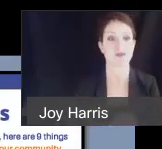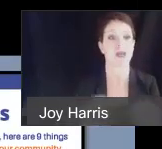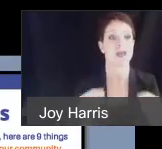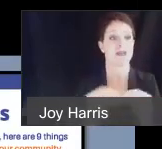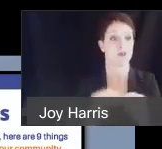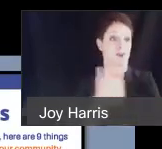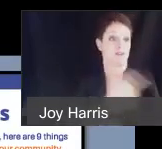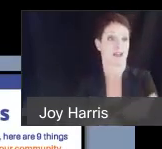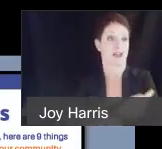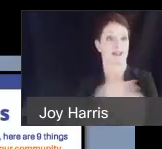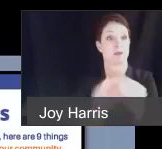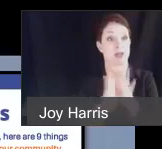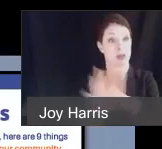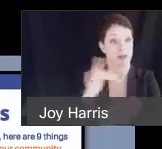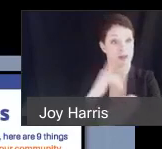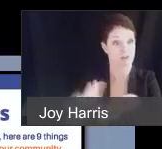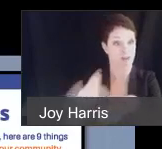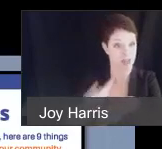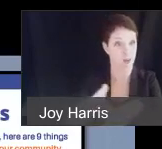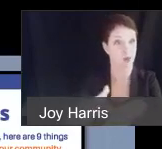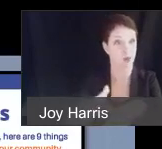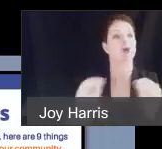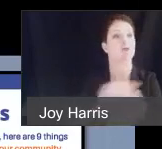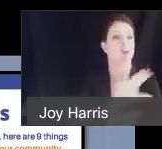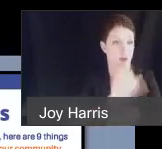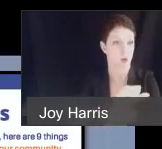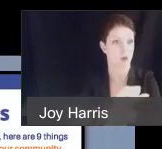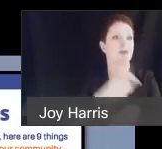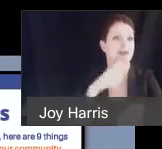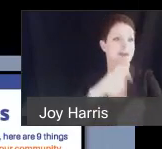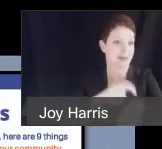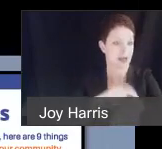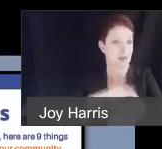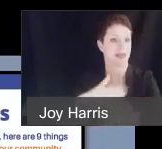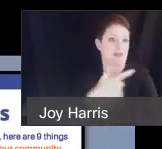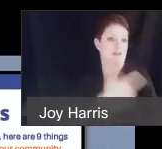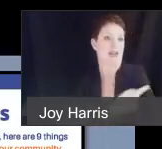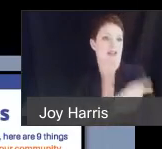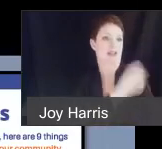become available, more appointment slots and vaccination clinics will be opened.